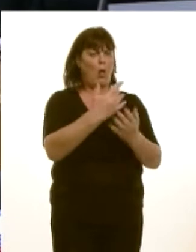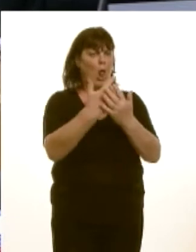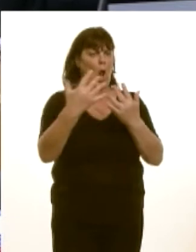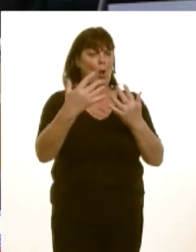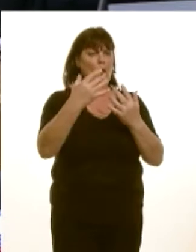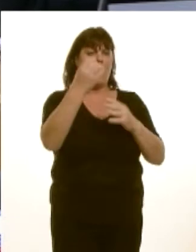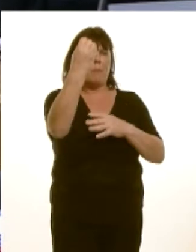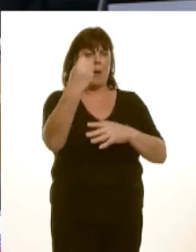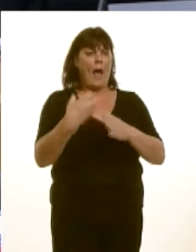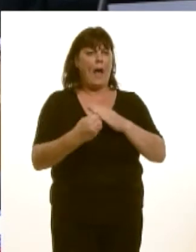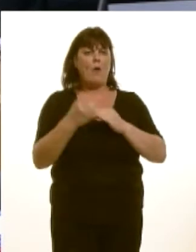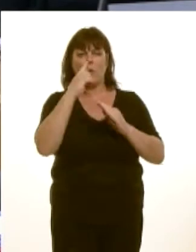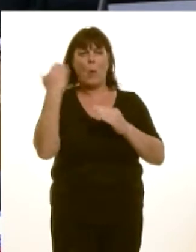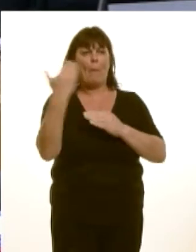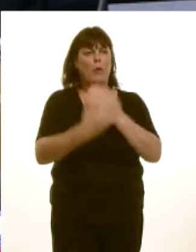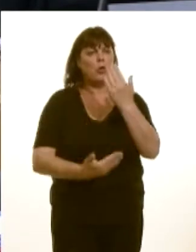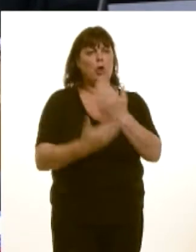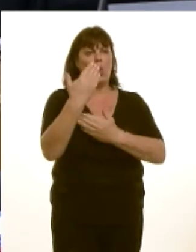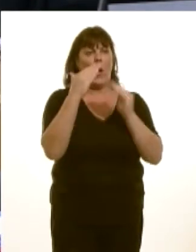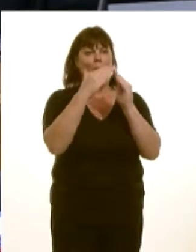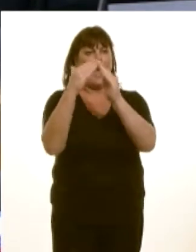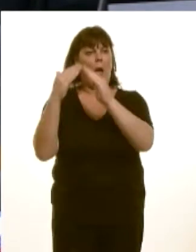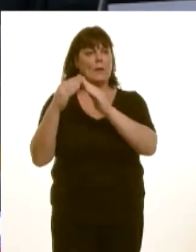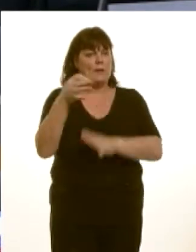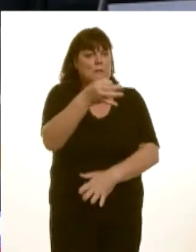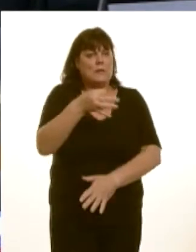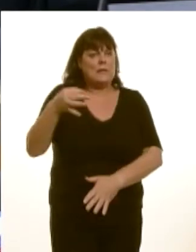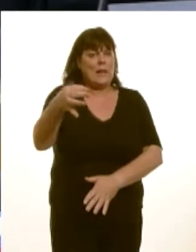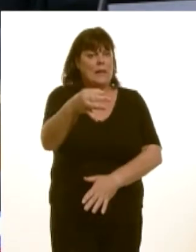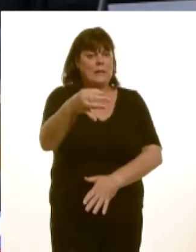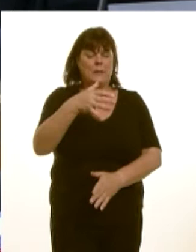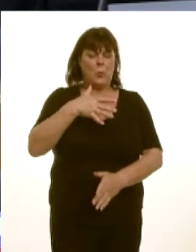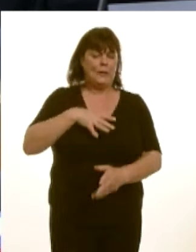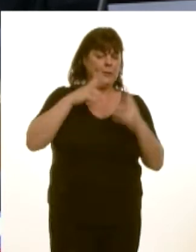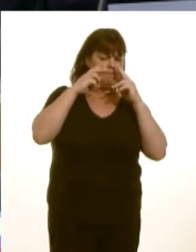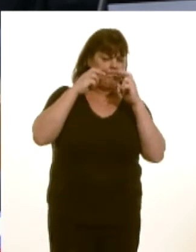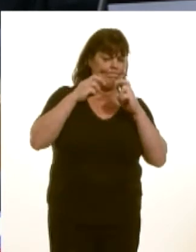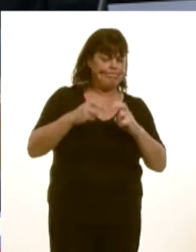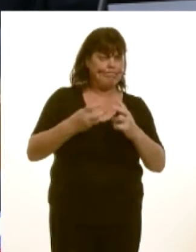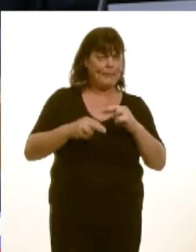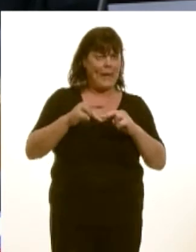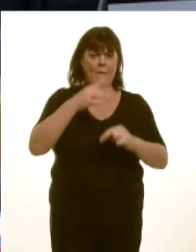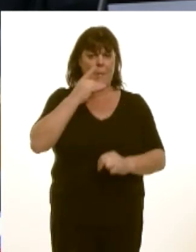It also goes past a brand-new housing estate. One of the issues that would need to be looked at is whether residential houses would have